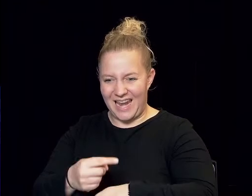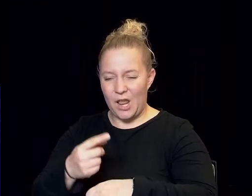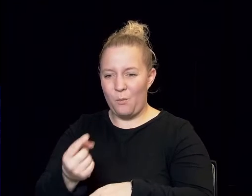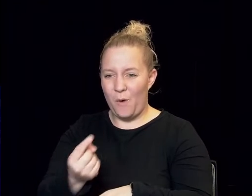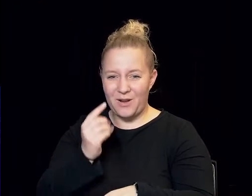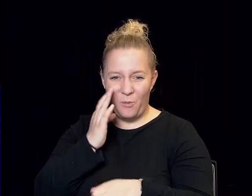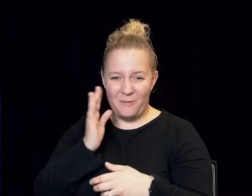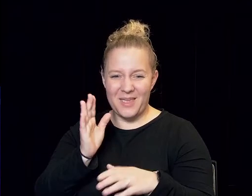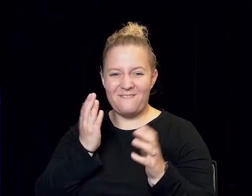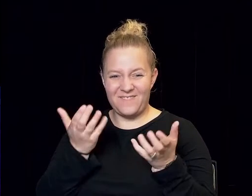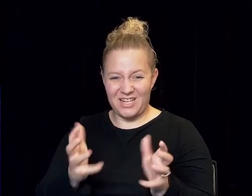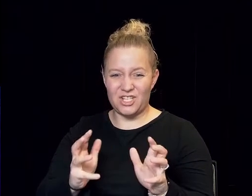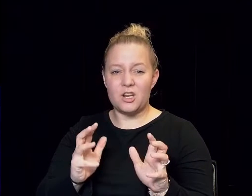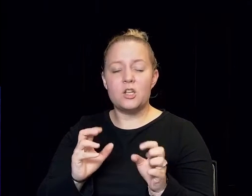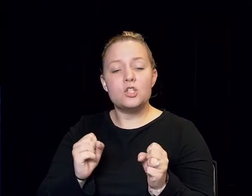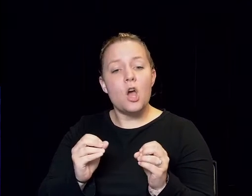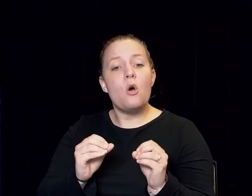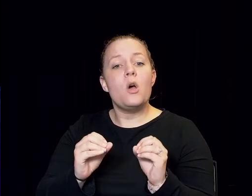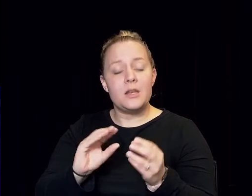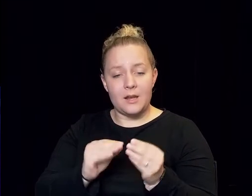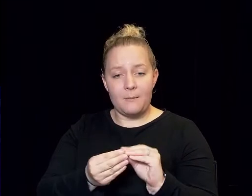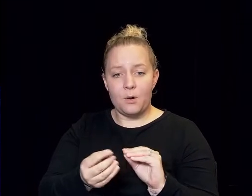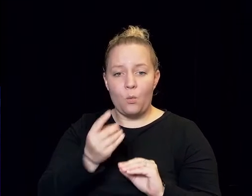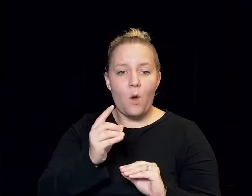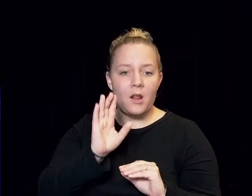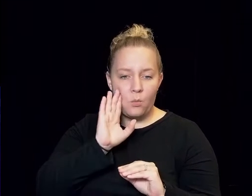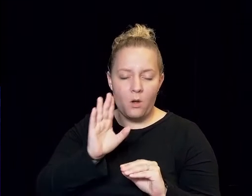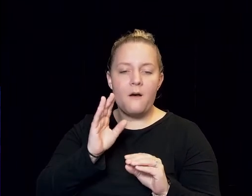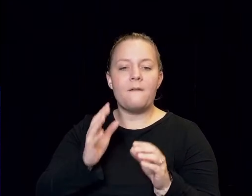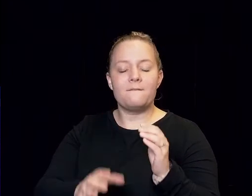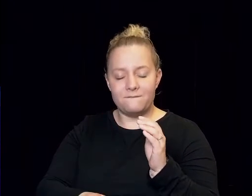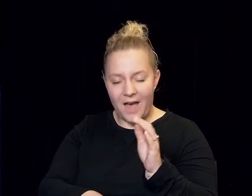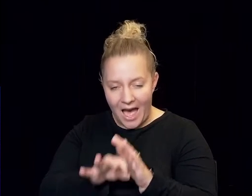one, we're going to find the sum or the difference and write the answer in simplest form. So, 5/8 plus